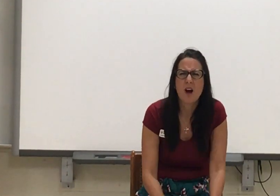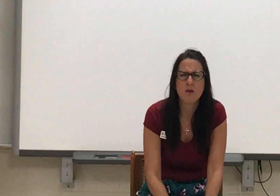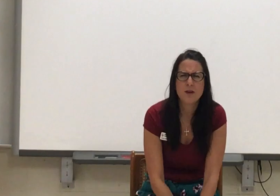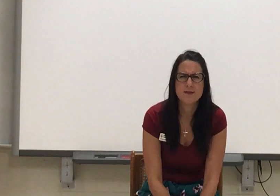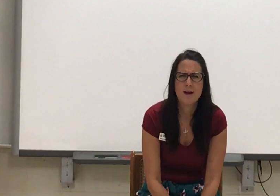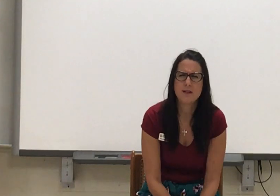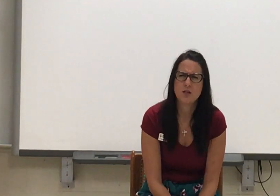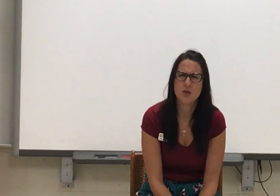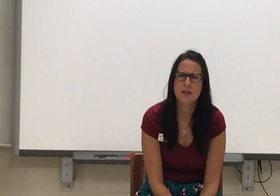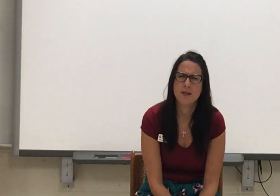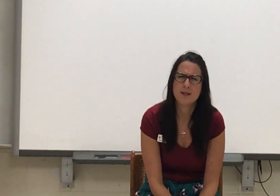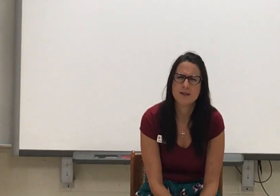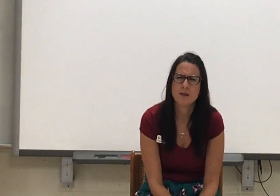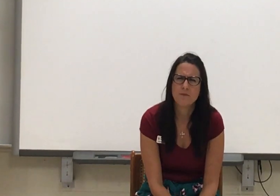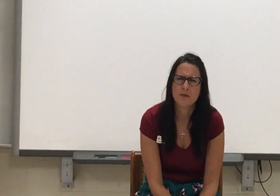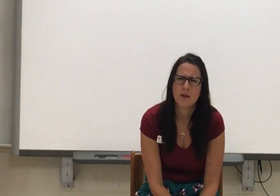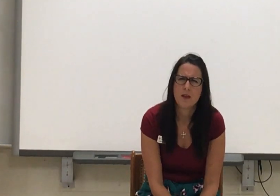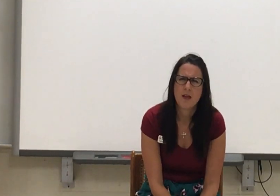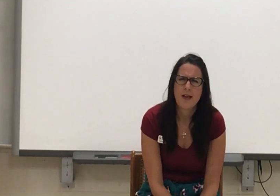I would always like do this....